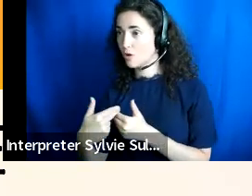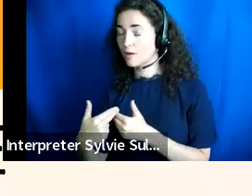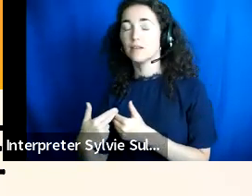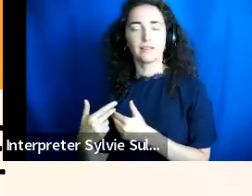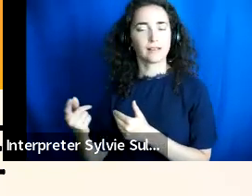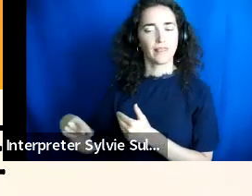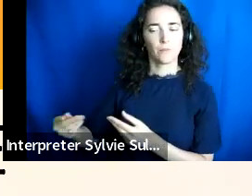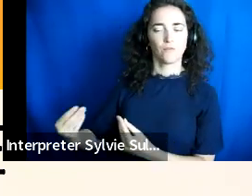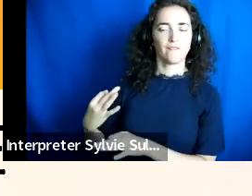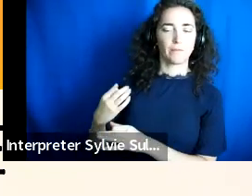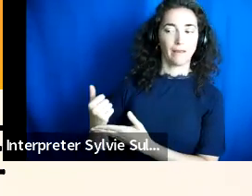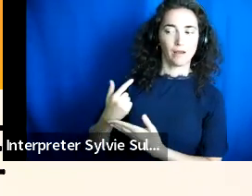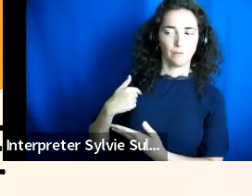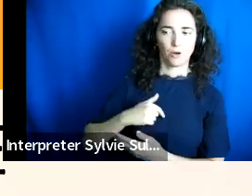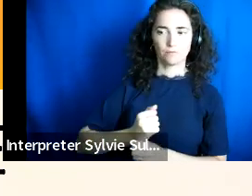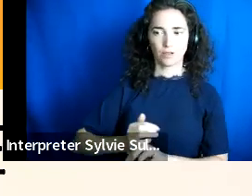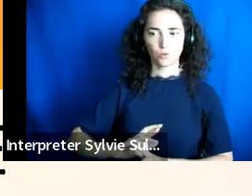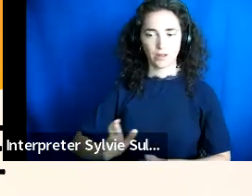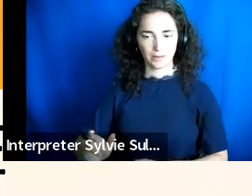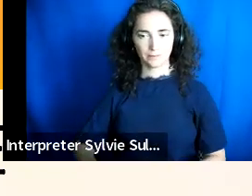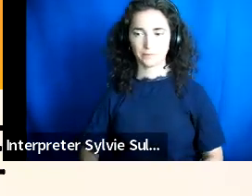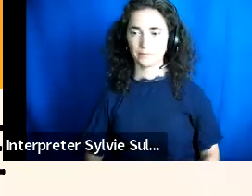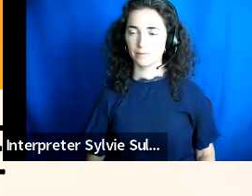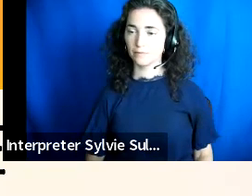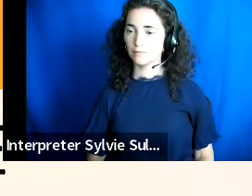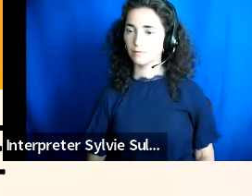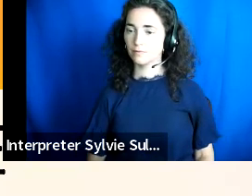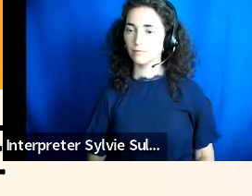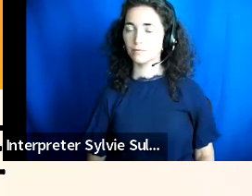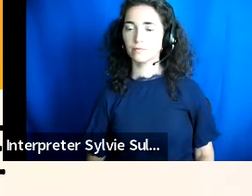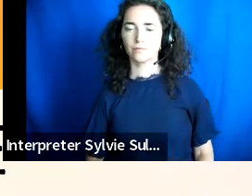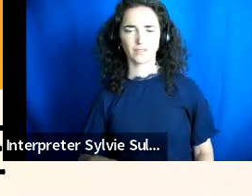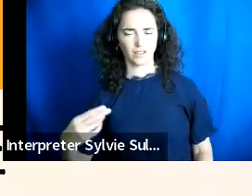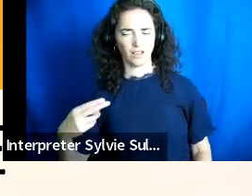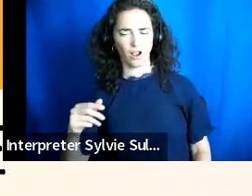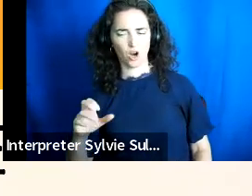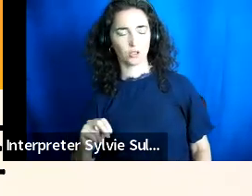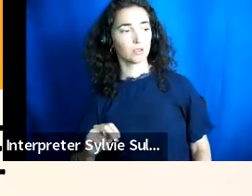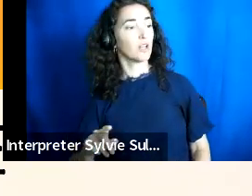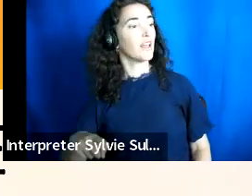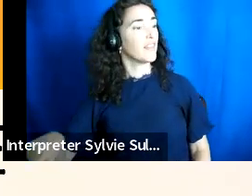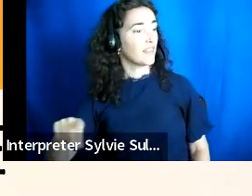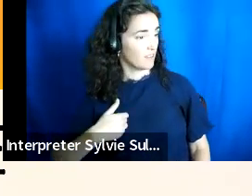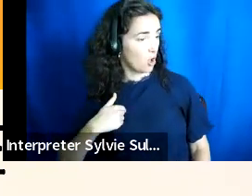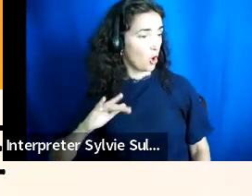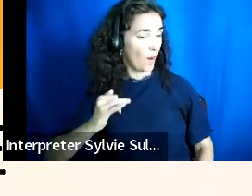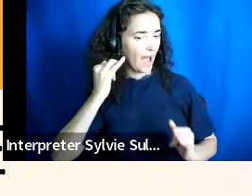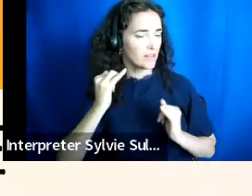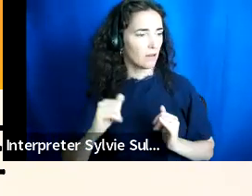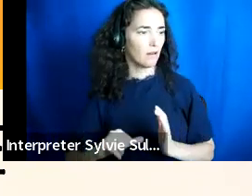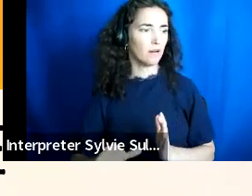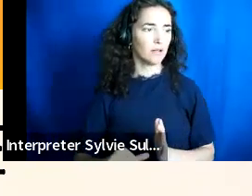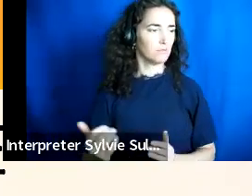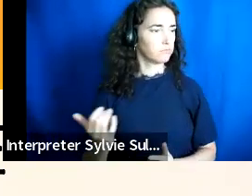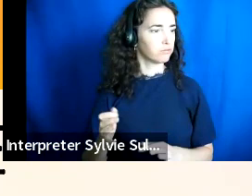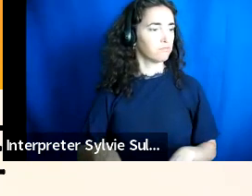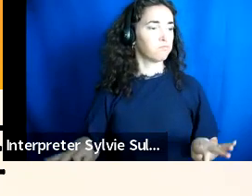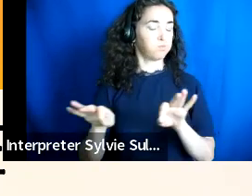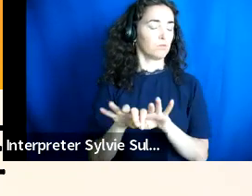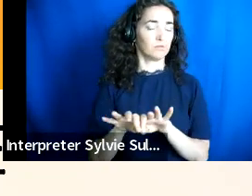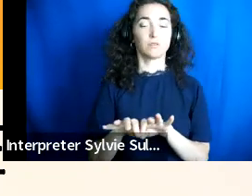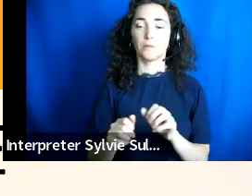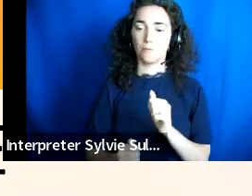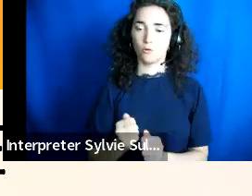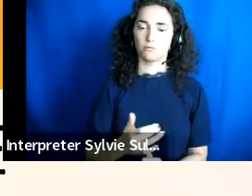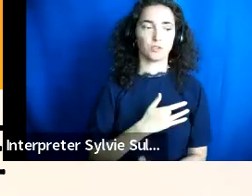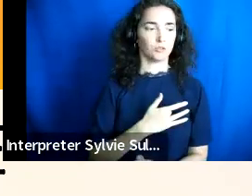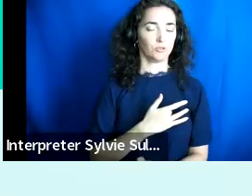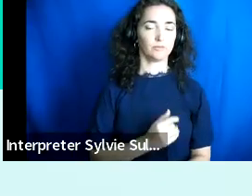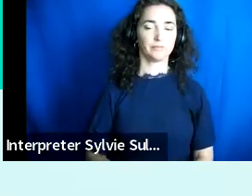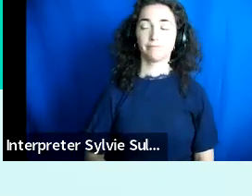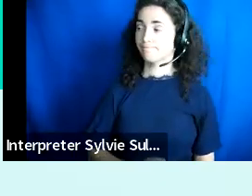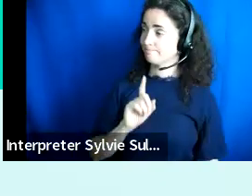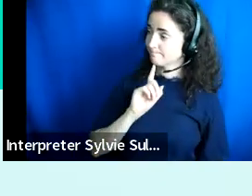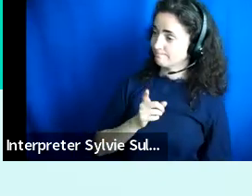Our ideas are some of the most relevant. and Billing, I have to say absolutely so.